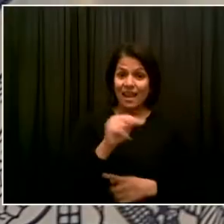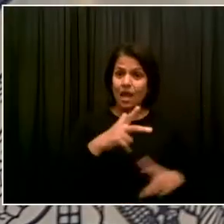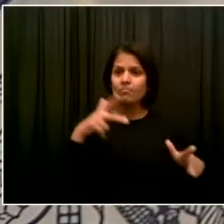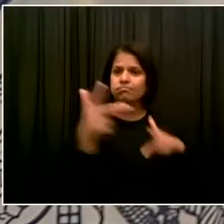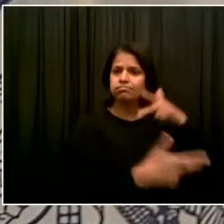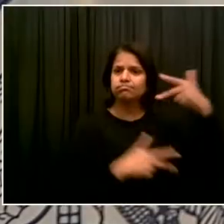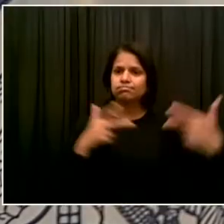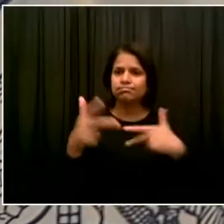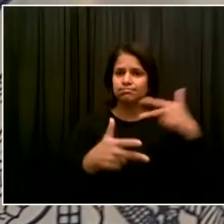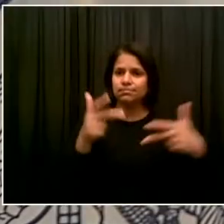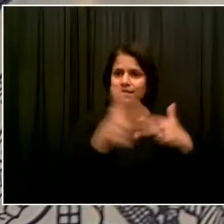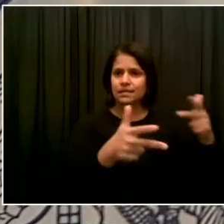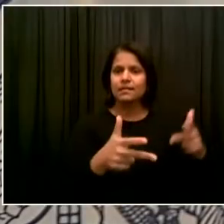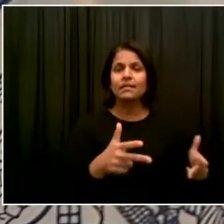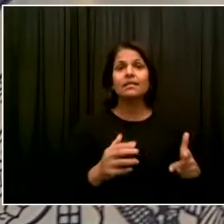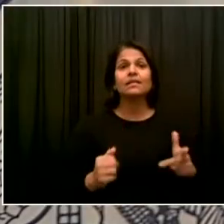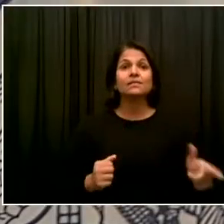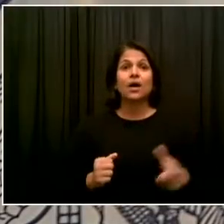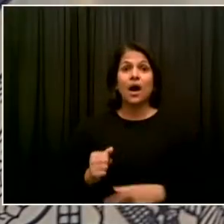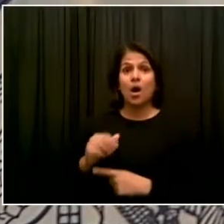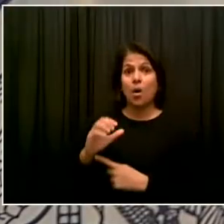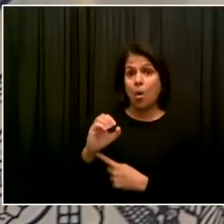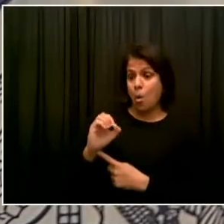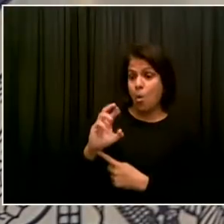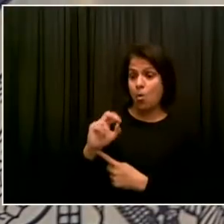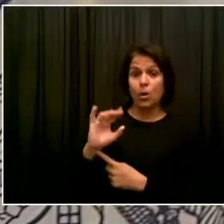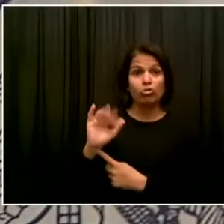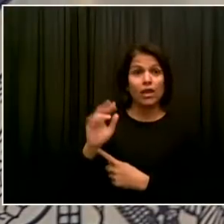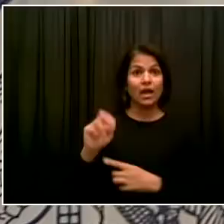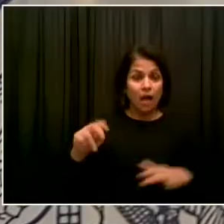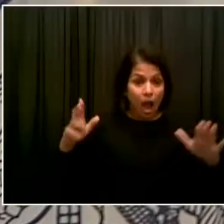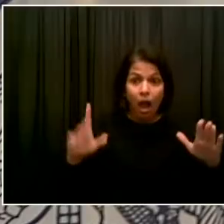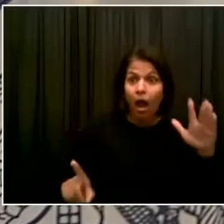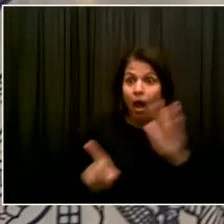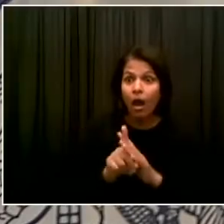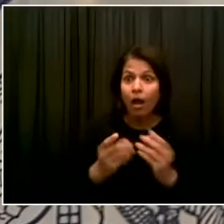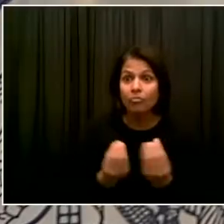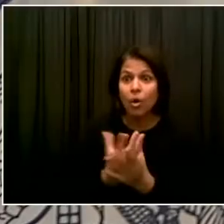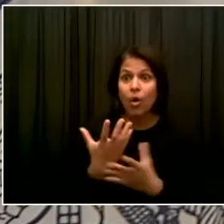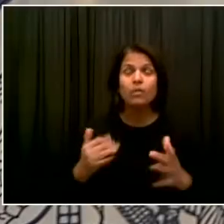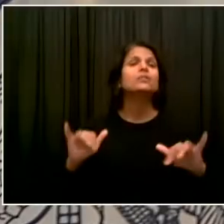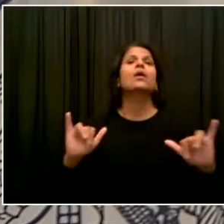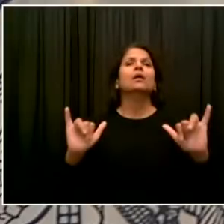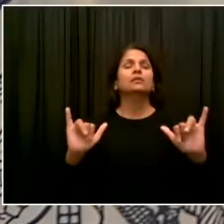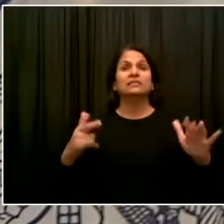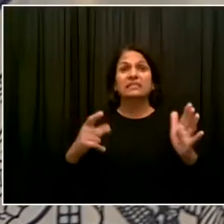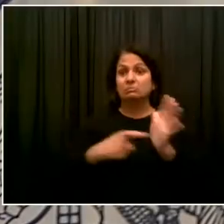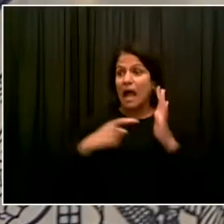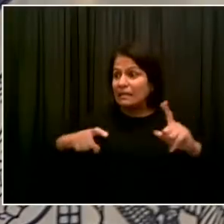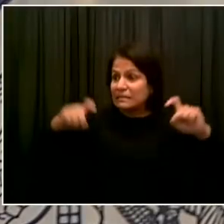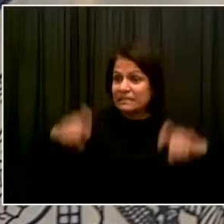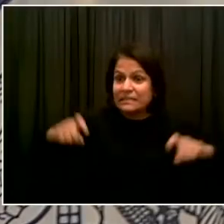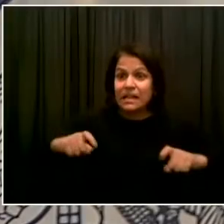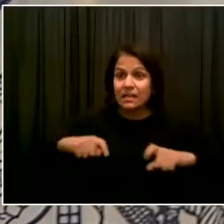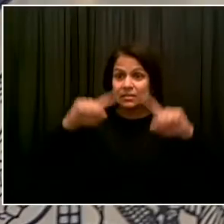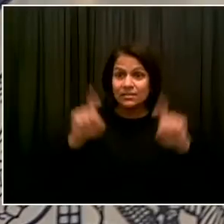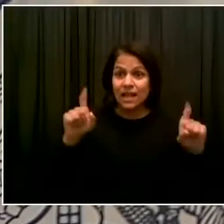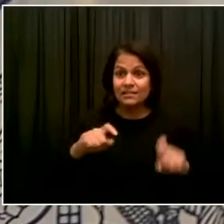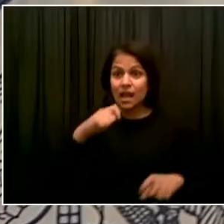WHERE WE GOT GOOD RESULTS AND OBVIOUSLY OMICRON THEN CHANGE THE WHOLE PICTURE AND WE